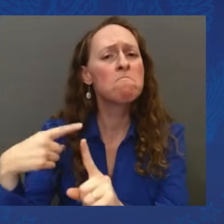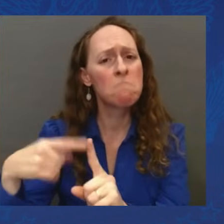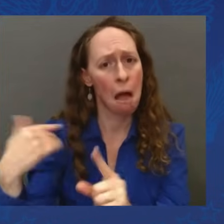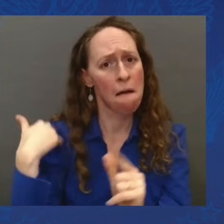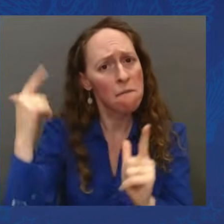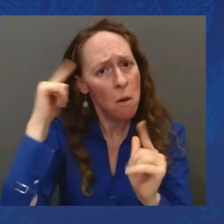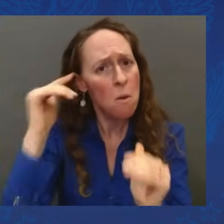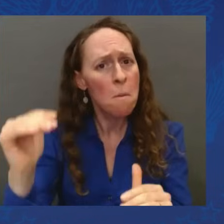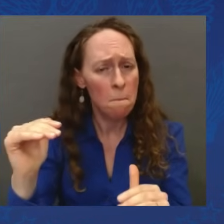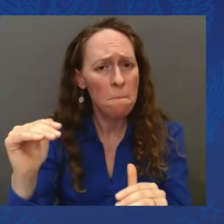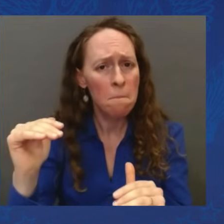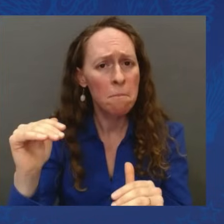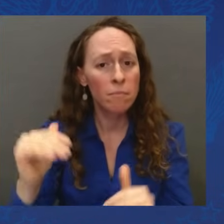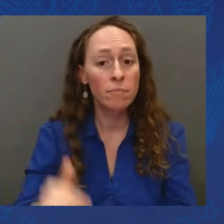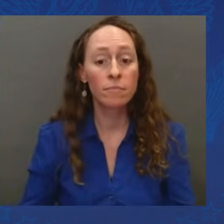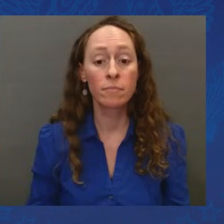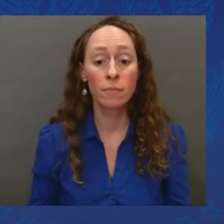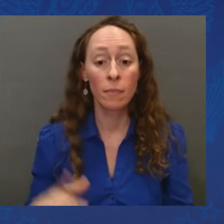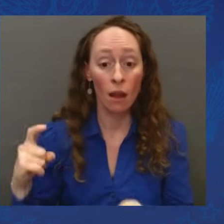I think it's going to stop when the --